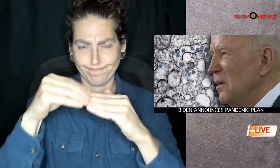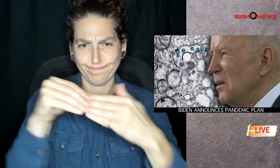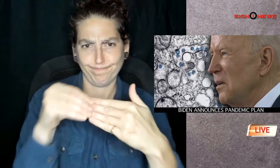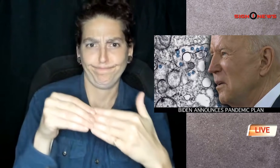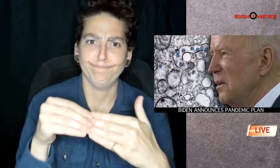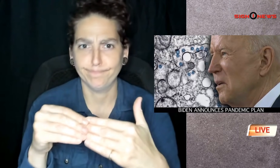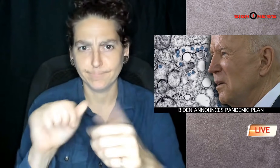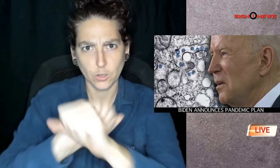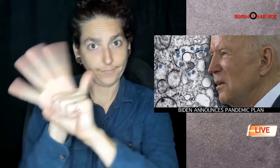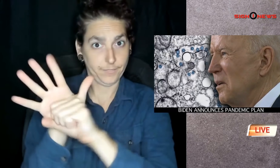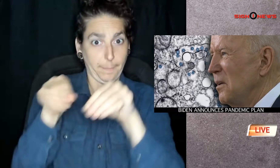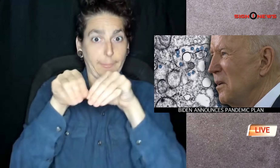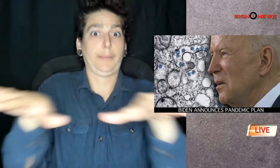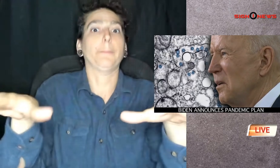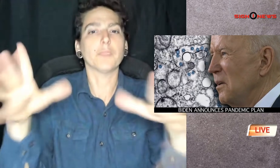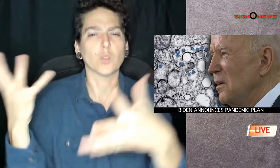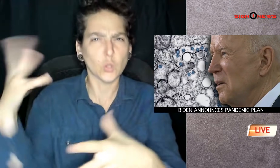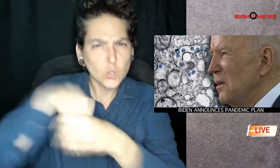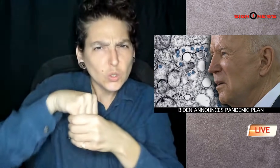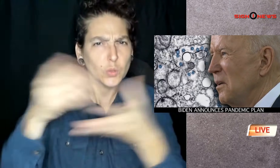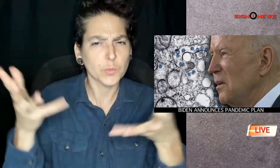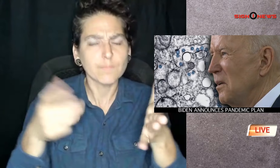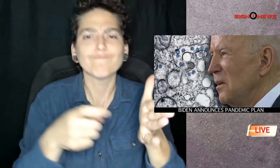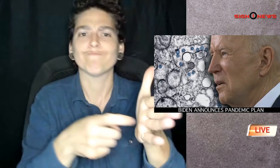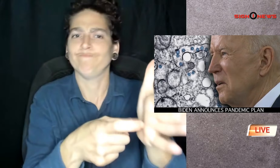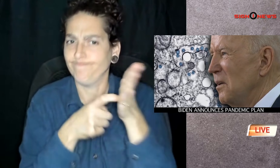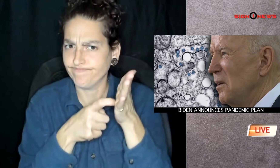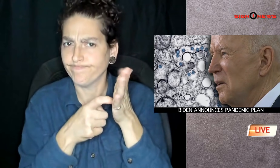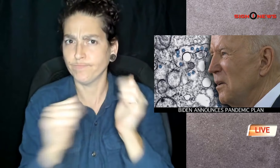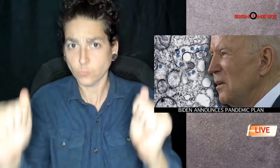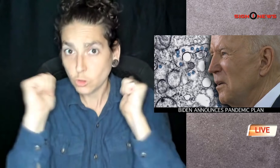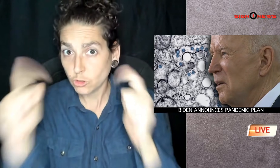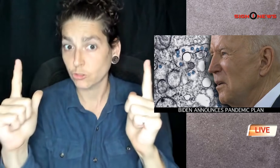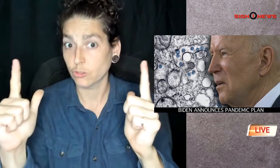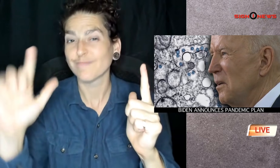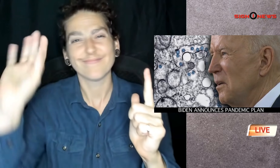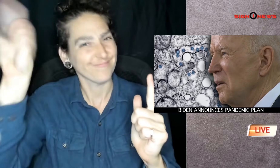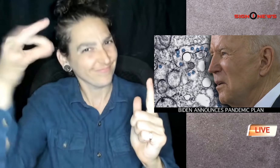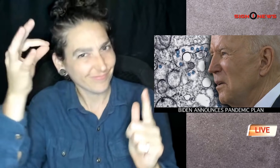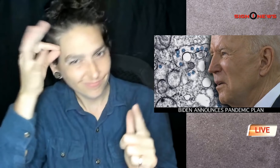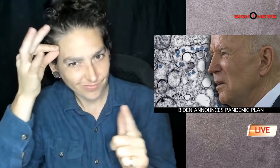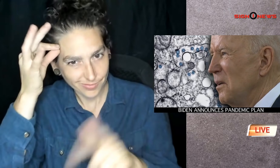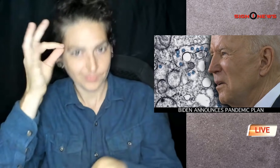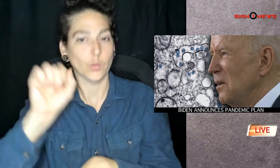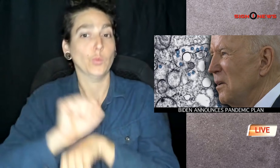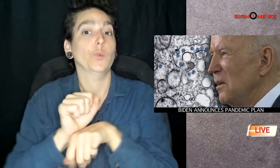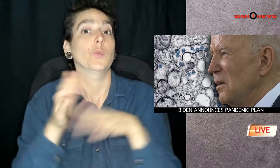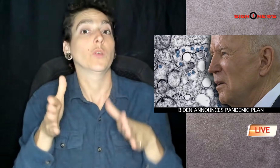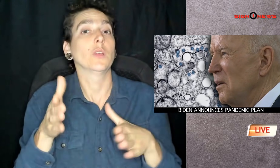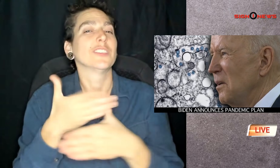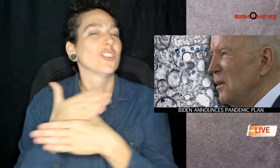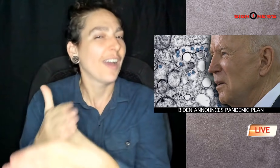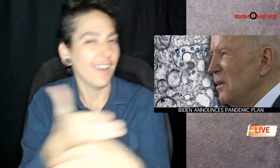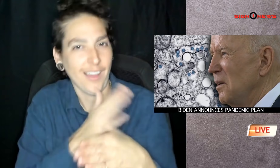to make moves designed to make a dent in the coronavirus pandemic including requiring all